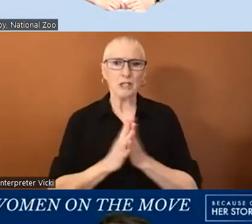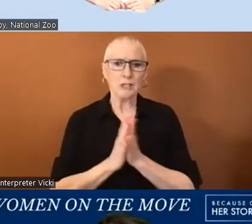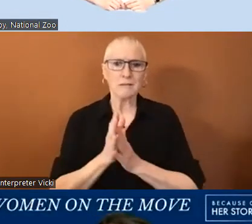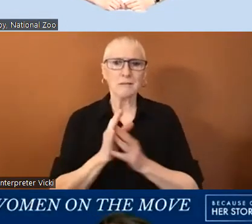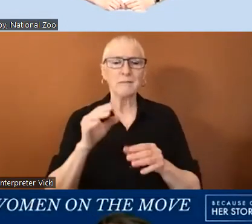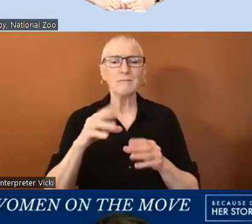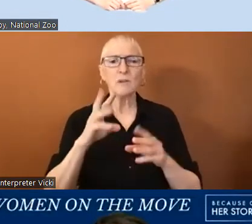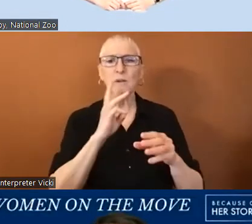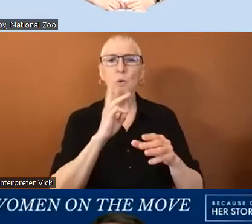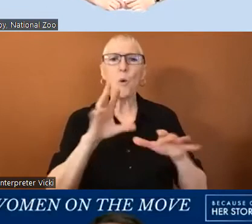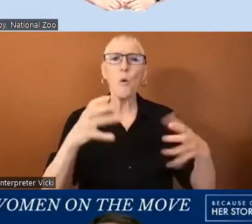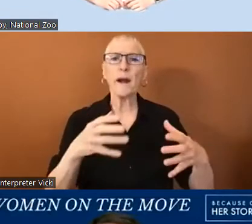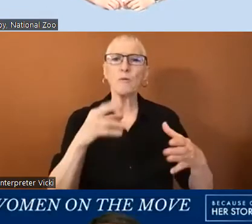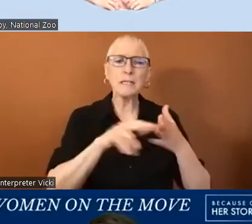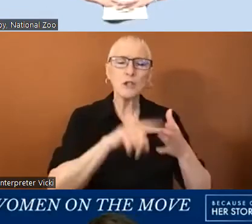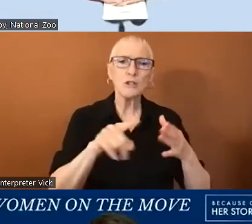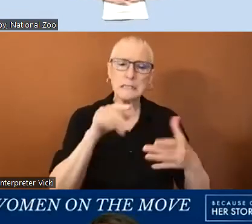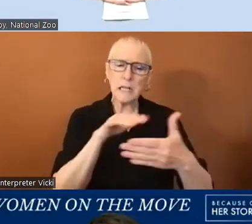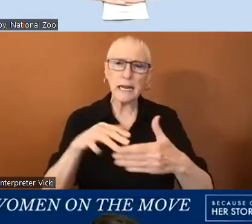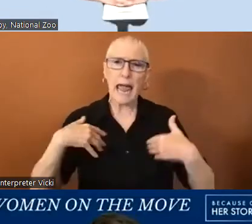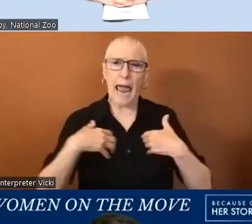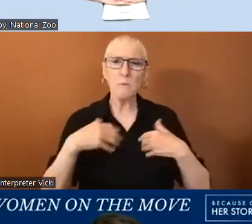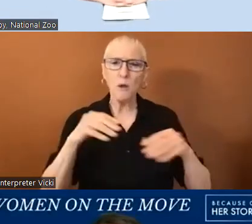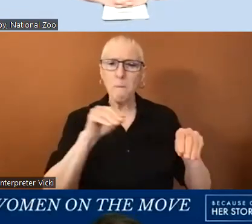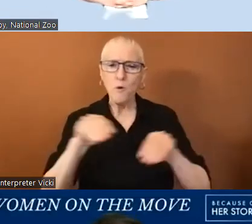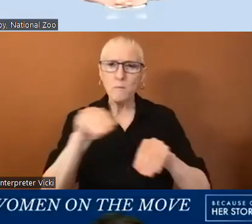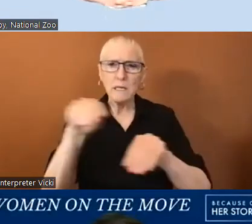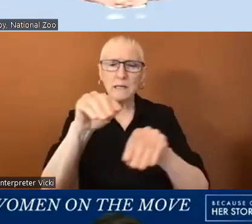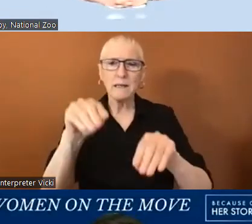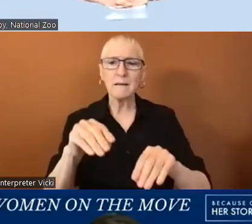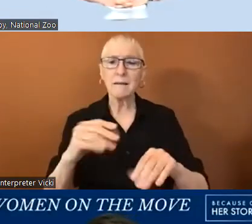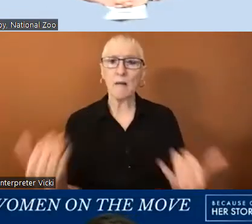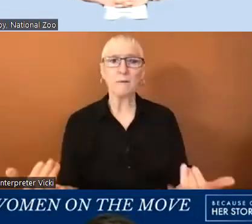and you know studying animal movement and here I am today - a staff member at SERC.